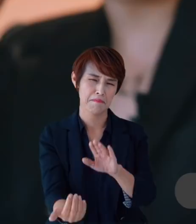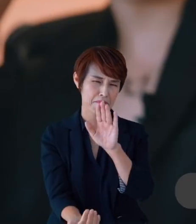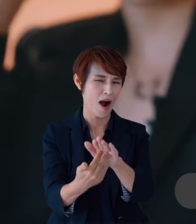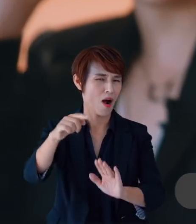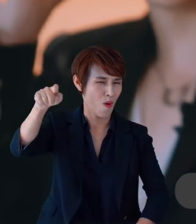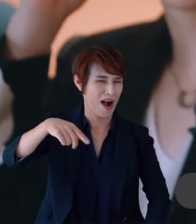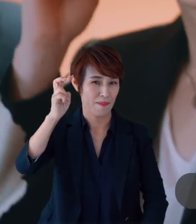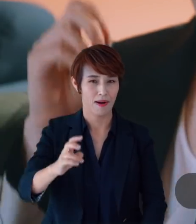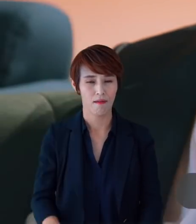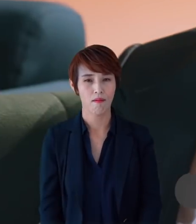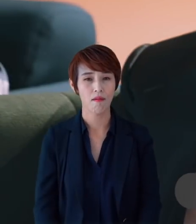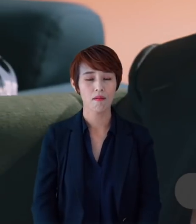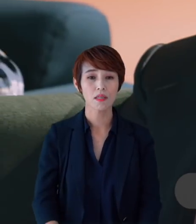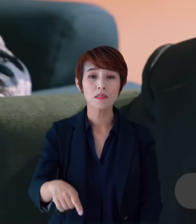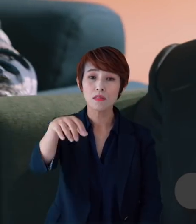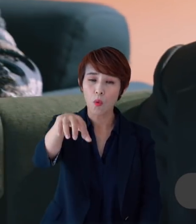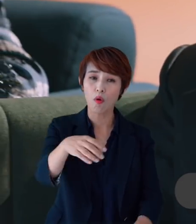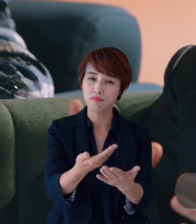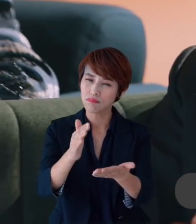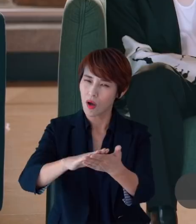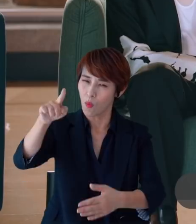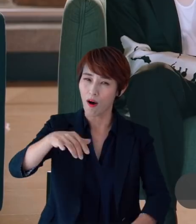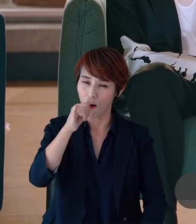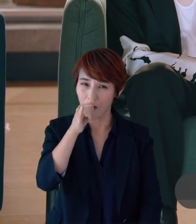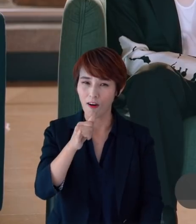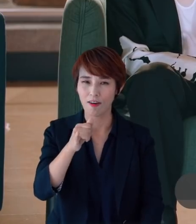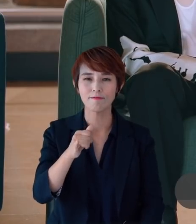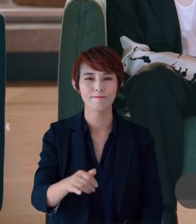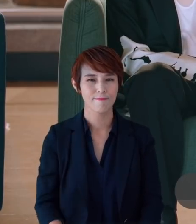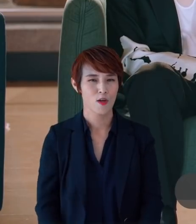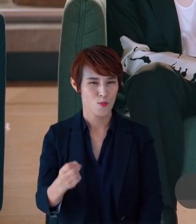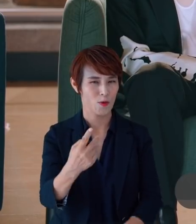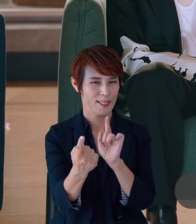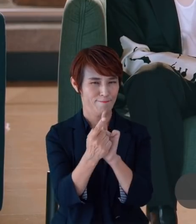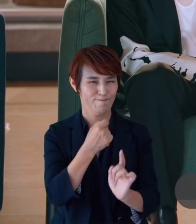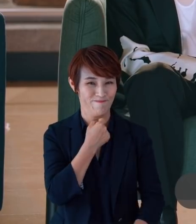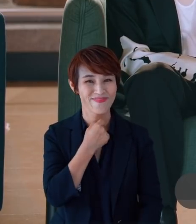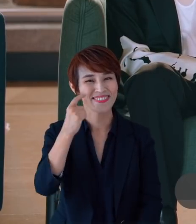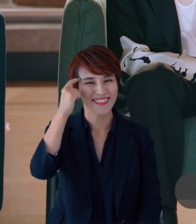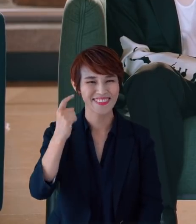I heard that it’s going through some renovation. I look forward to seeing how it will turn out. Jimin: I hope the current situation can improve, so we can meet you guys at the stadium soon!